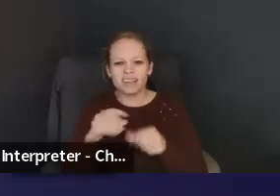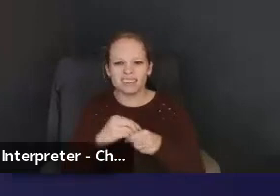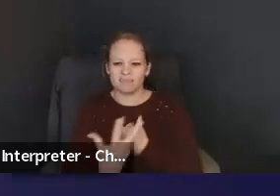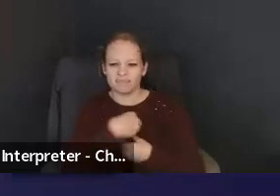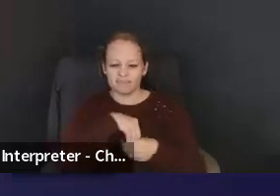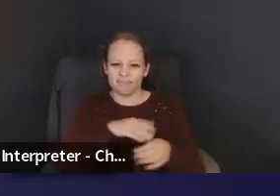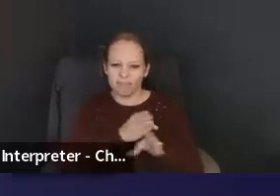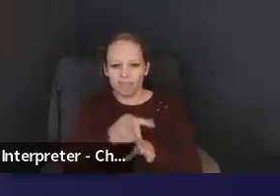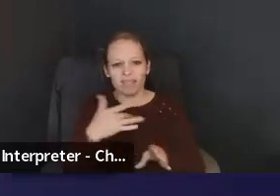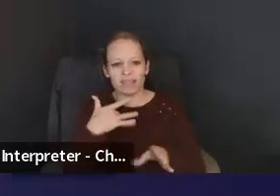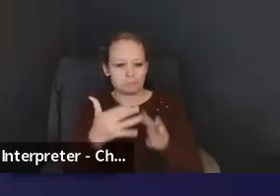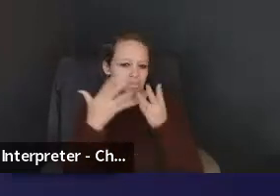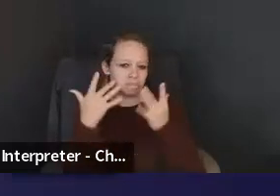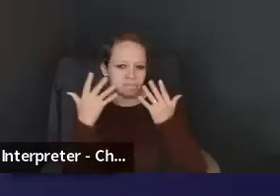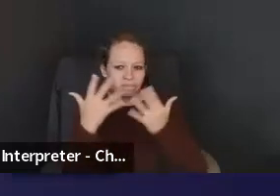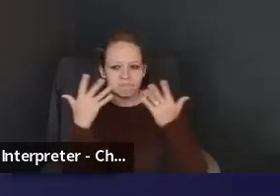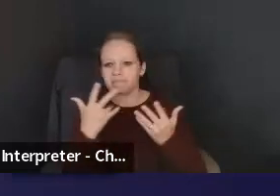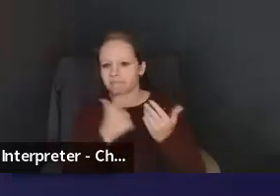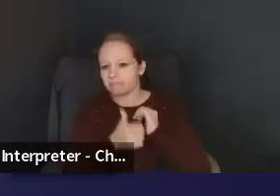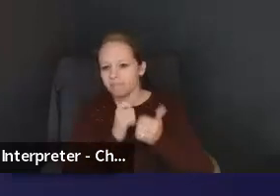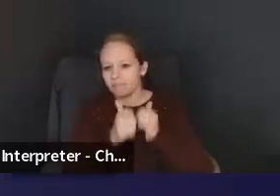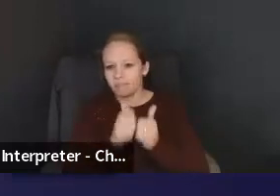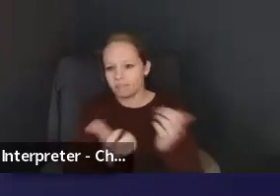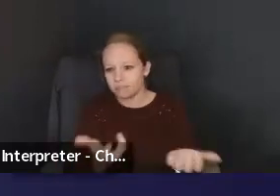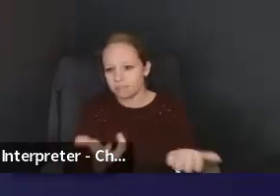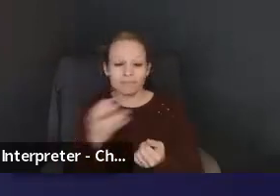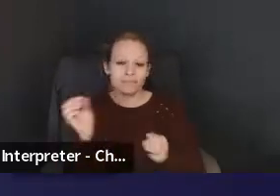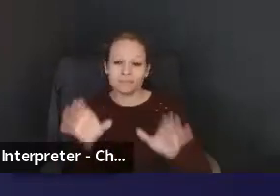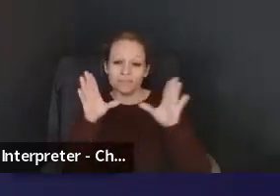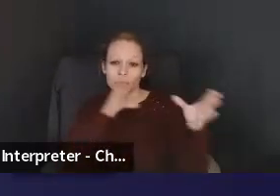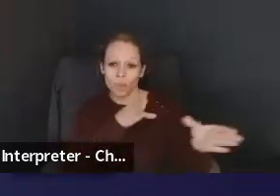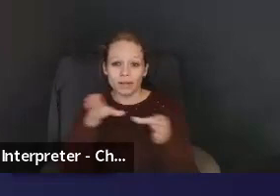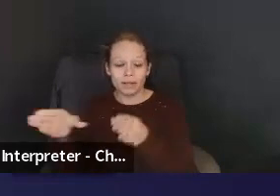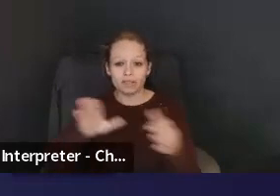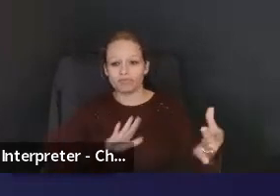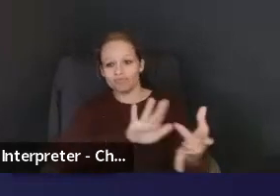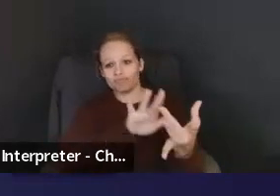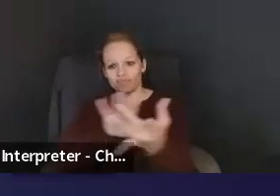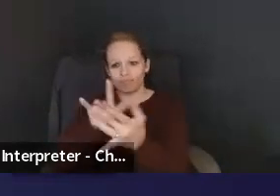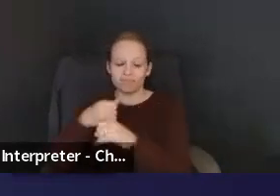usually a friendly competition and it's a great way to reach out and make connections and to see